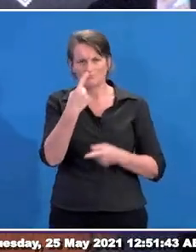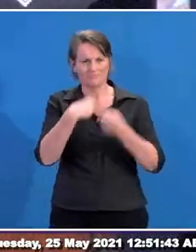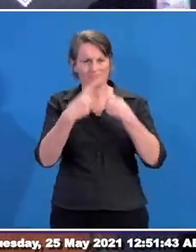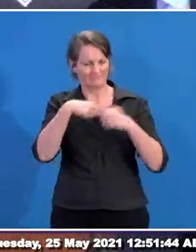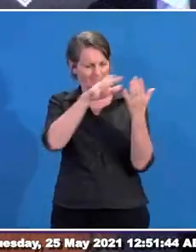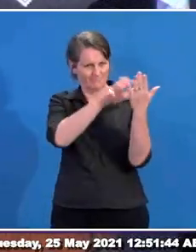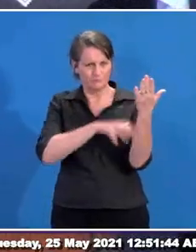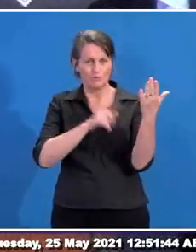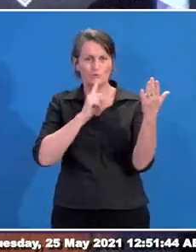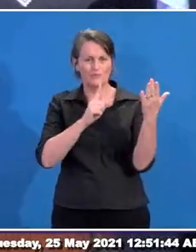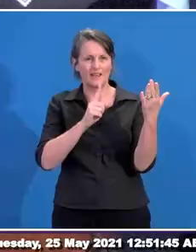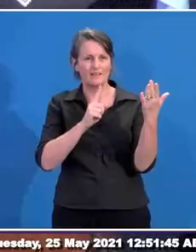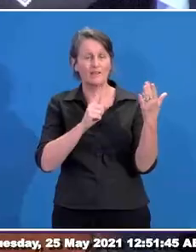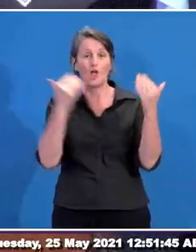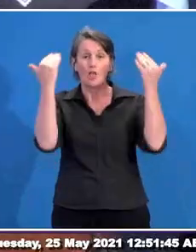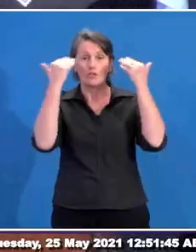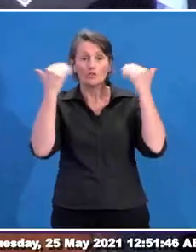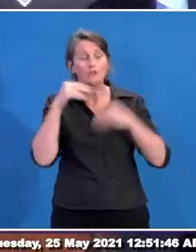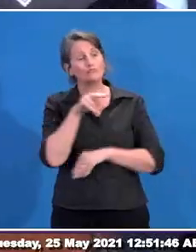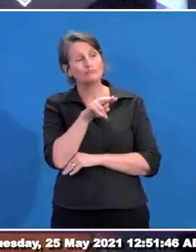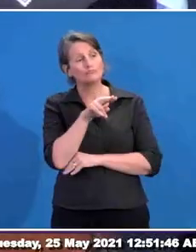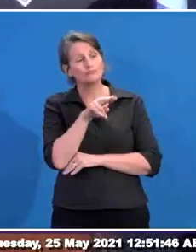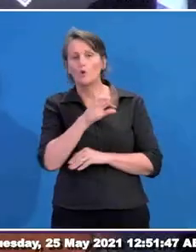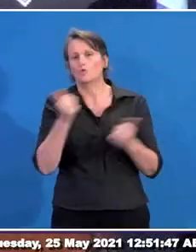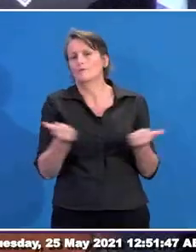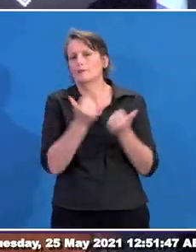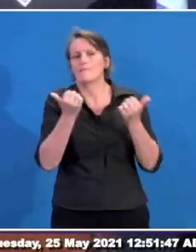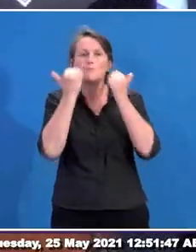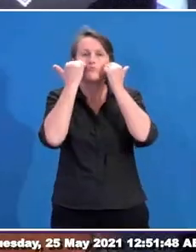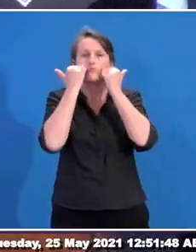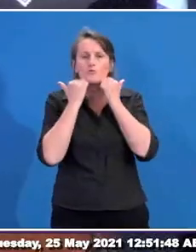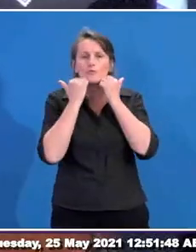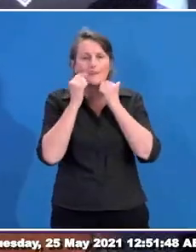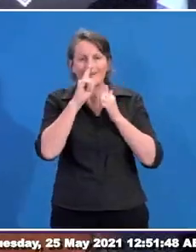that there wasn't enough evidence to prove the charges against SP2.